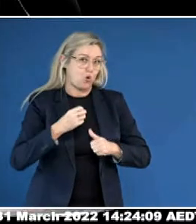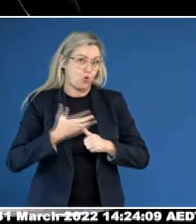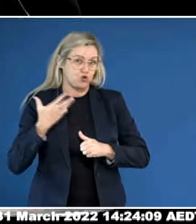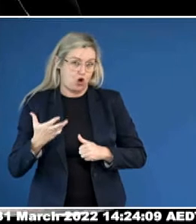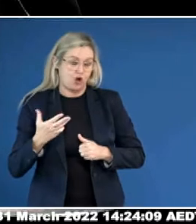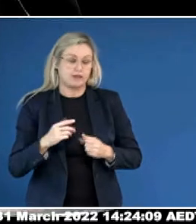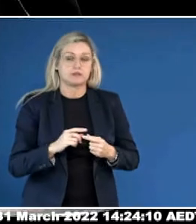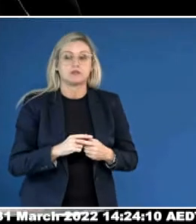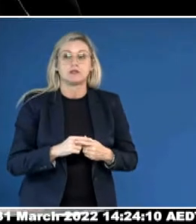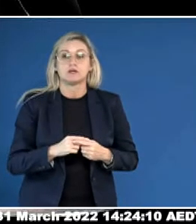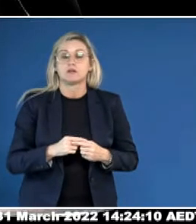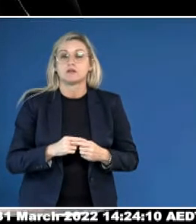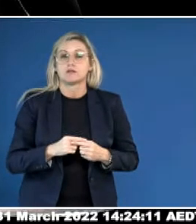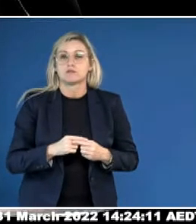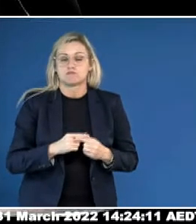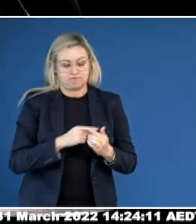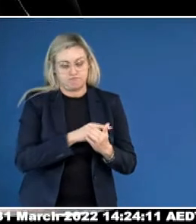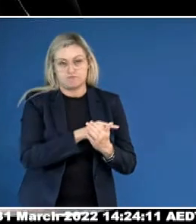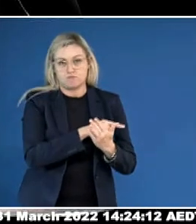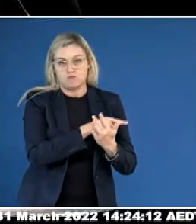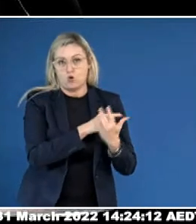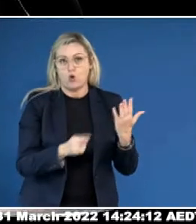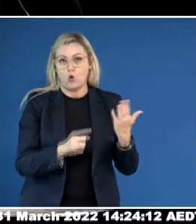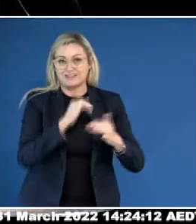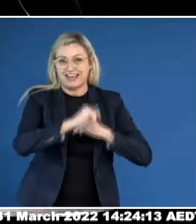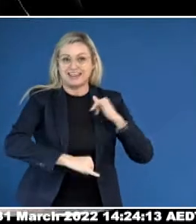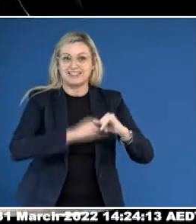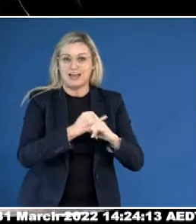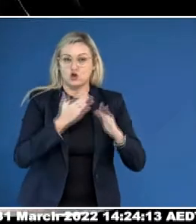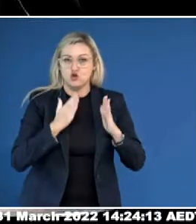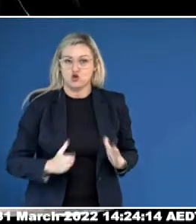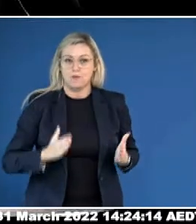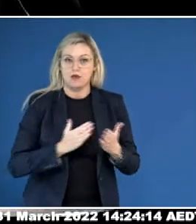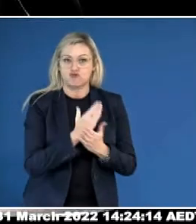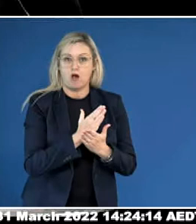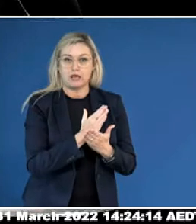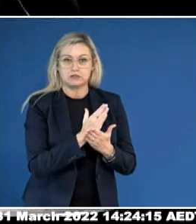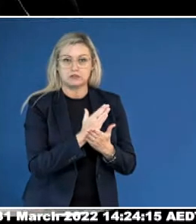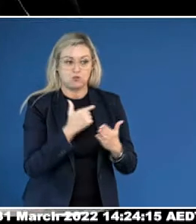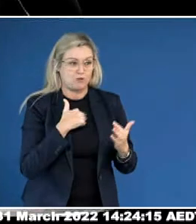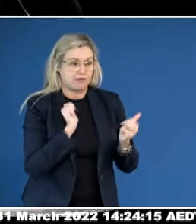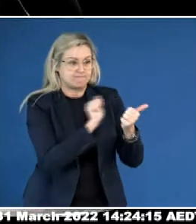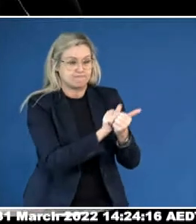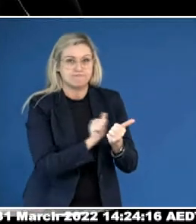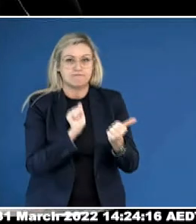It - those - those international human rights treaties that we are a party to are not meant to be viewed in isolation.